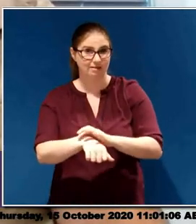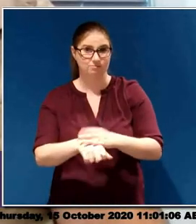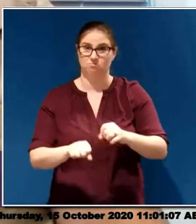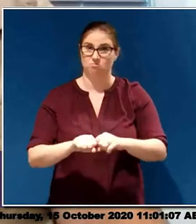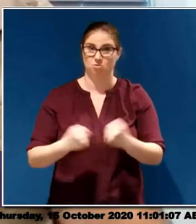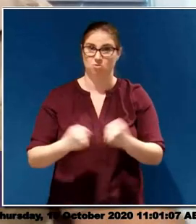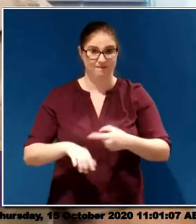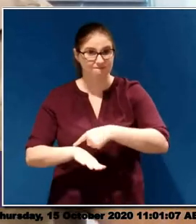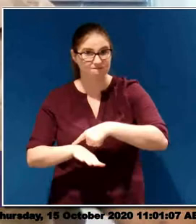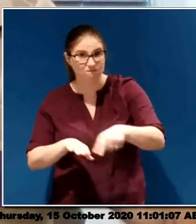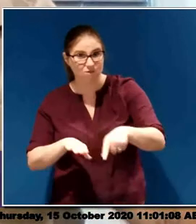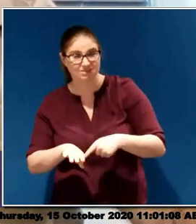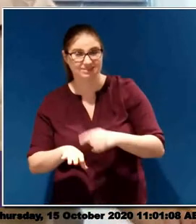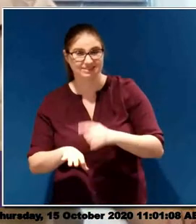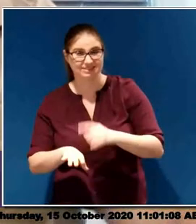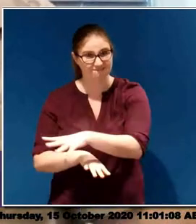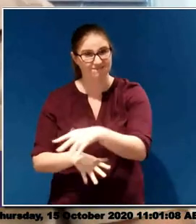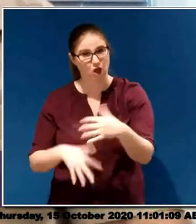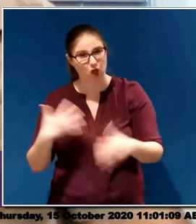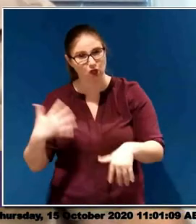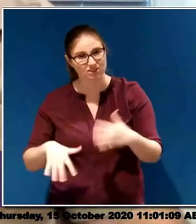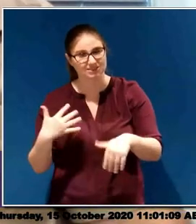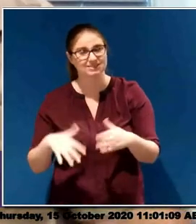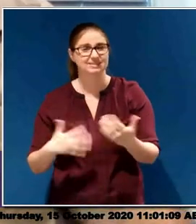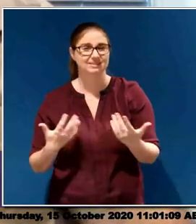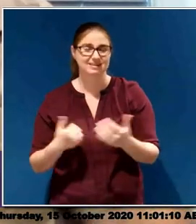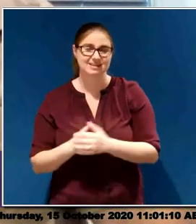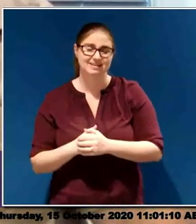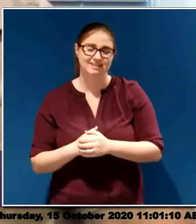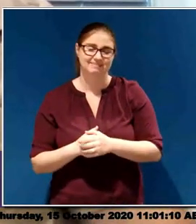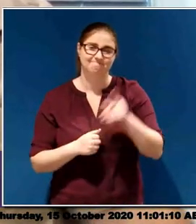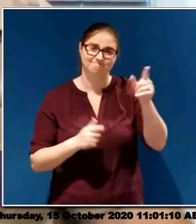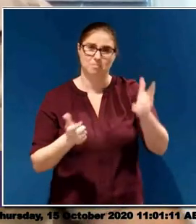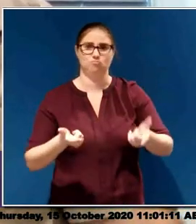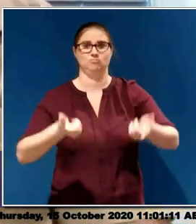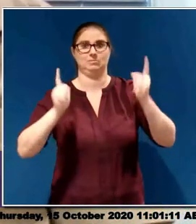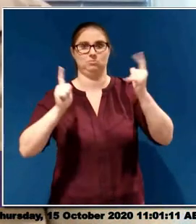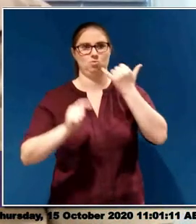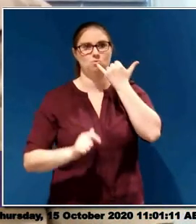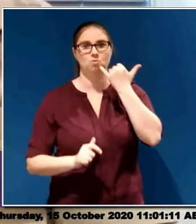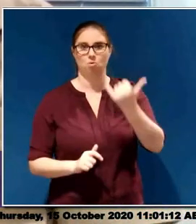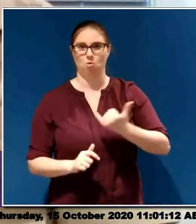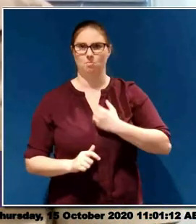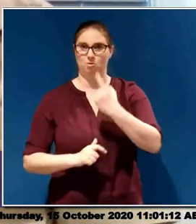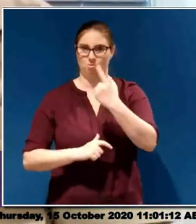The Principal rang me one day at work and said, "I'm sorry, I've had Jack